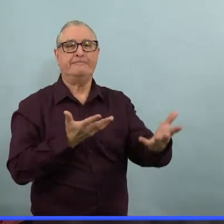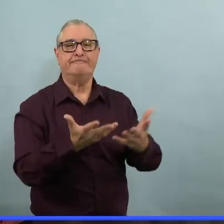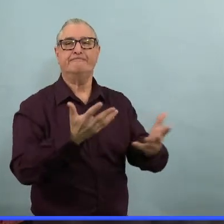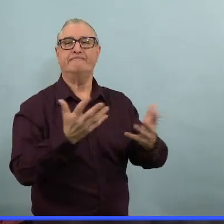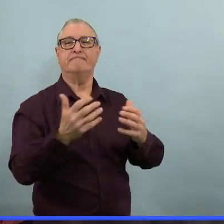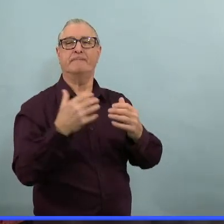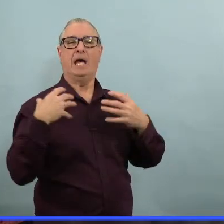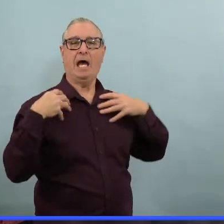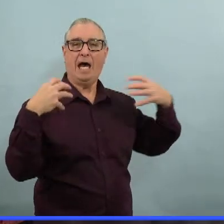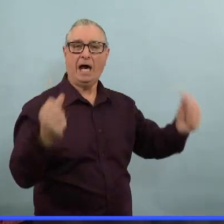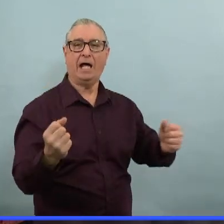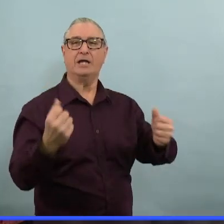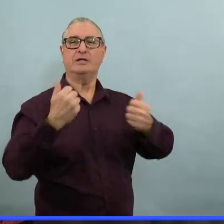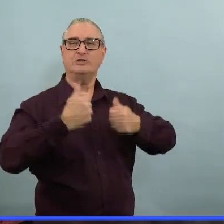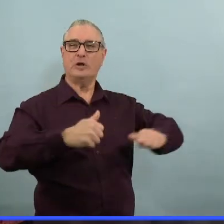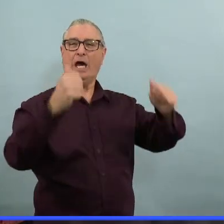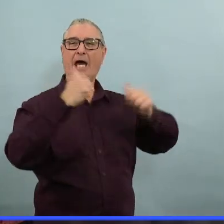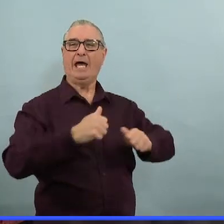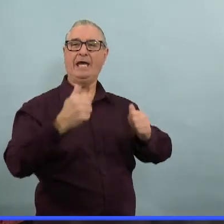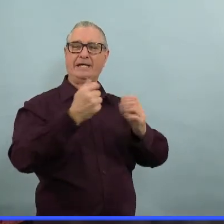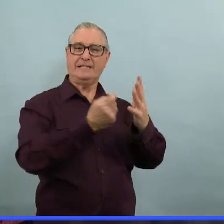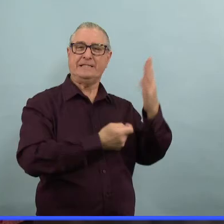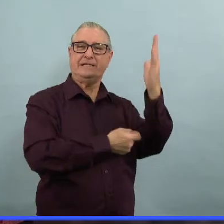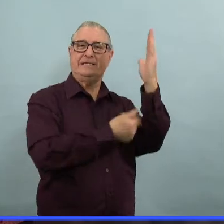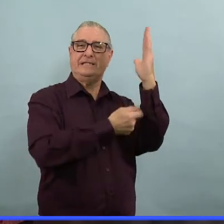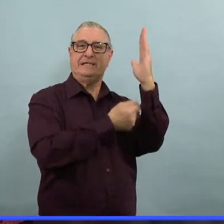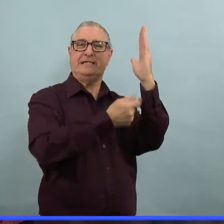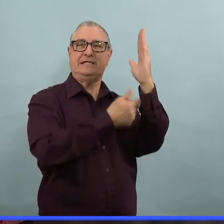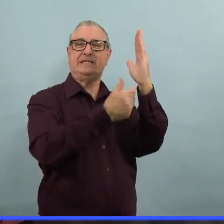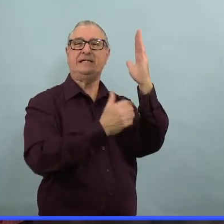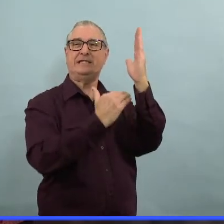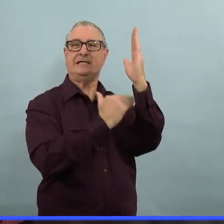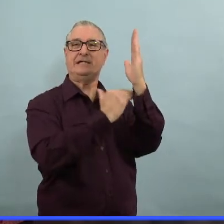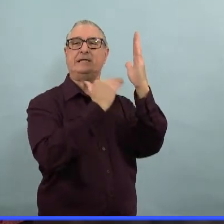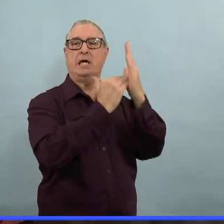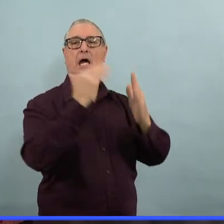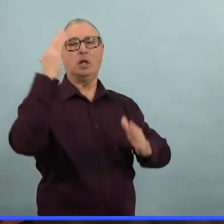for those out there i think people are are ready to get back to some some normalcy as part of their